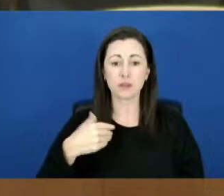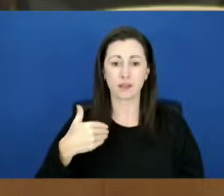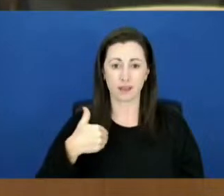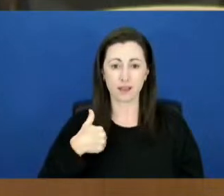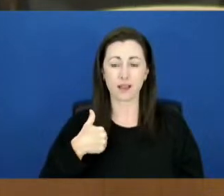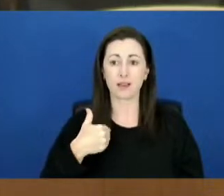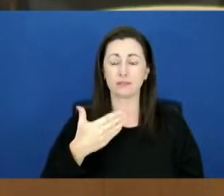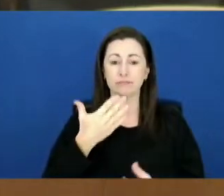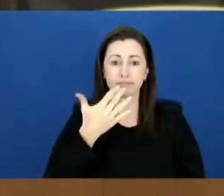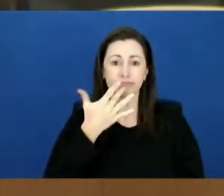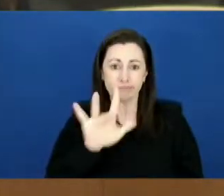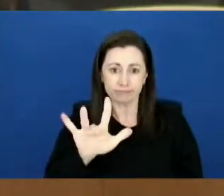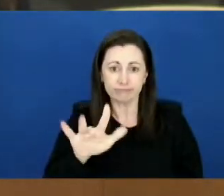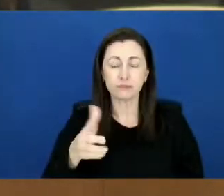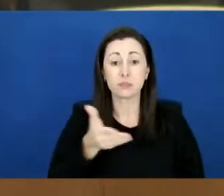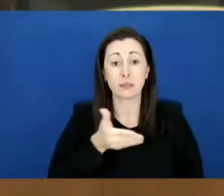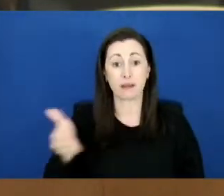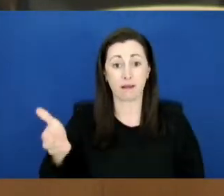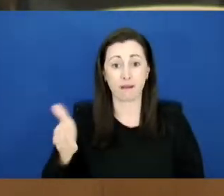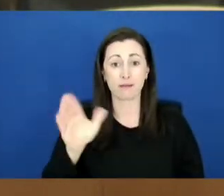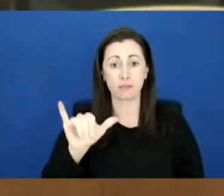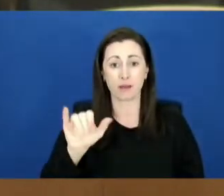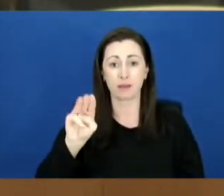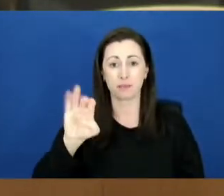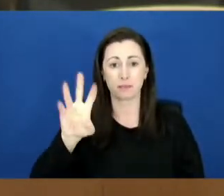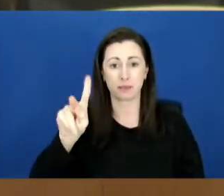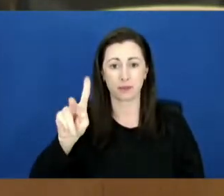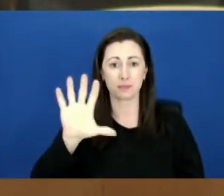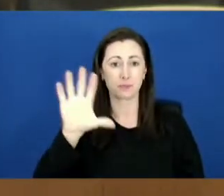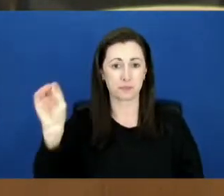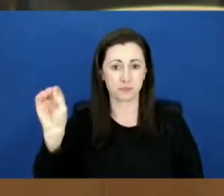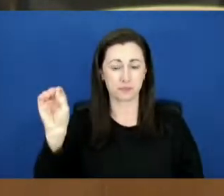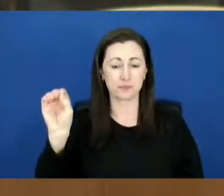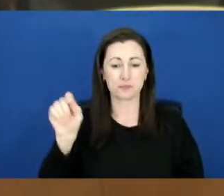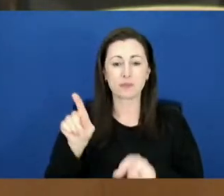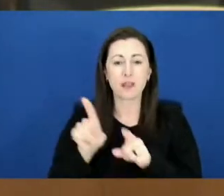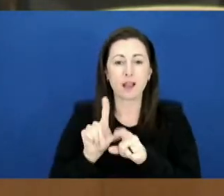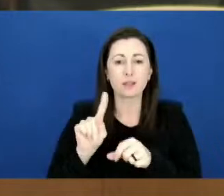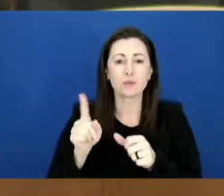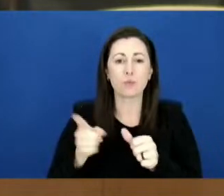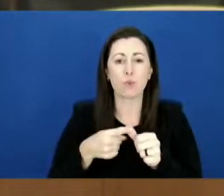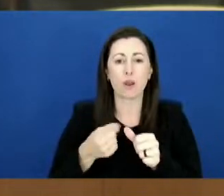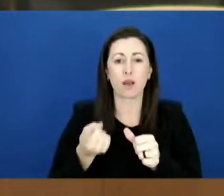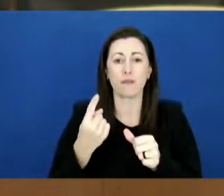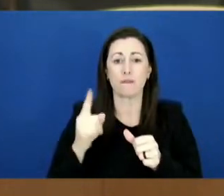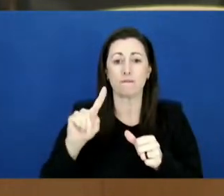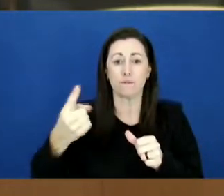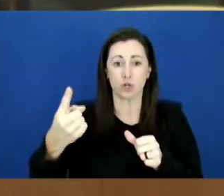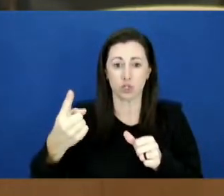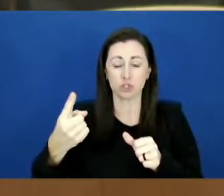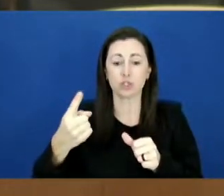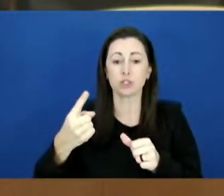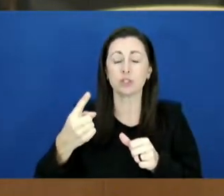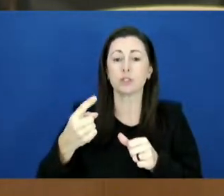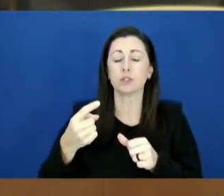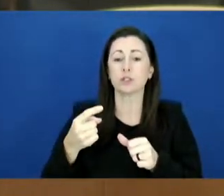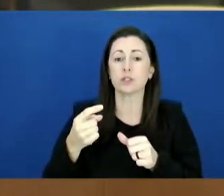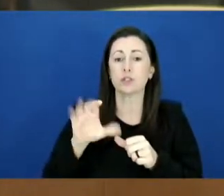IN 2001, I HAD THE INCREDIBLY